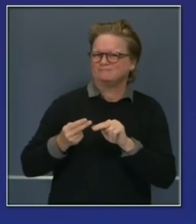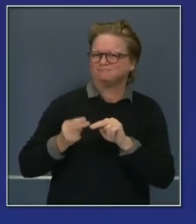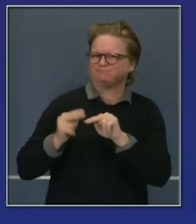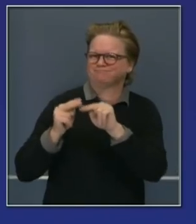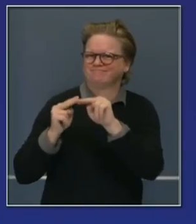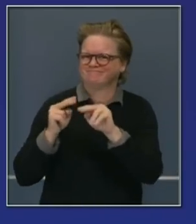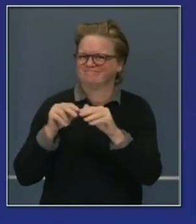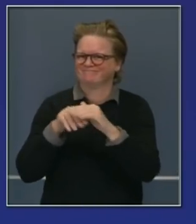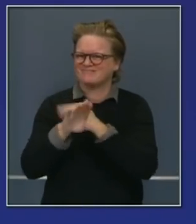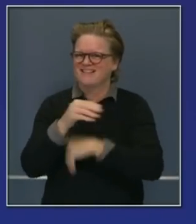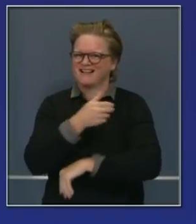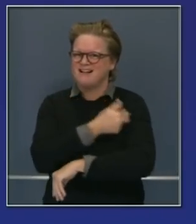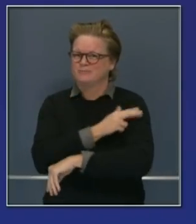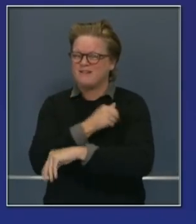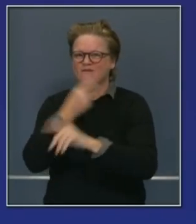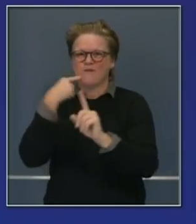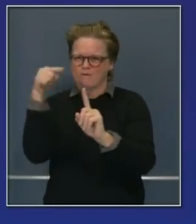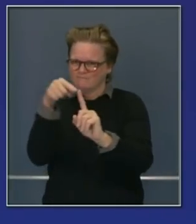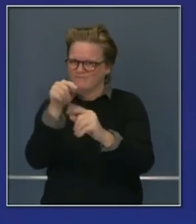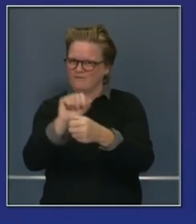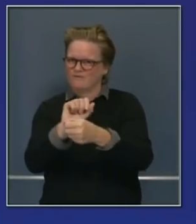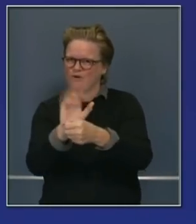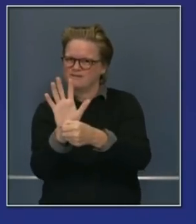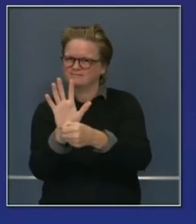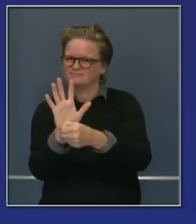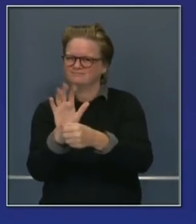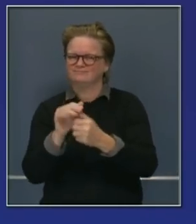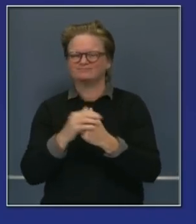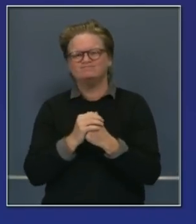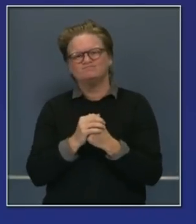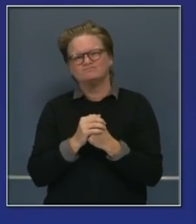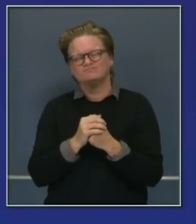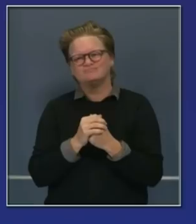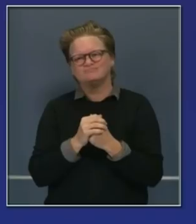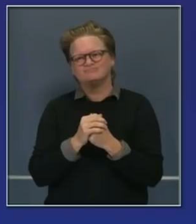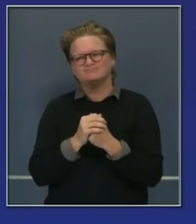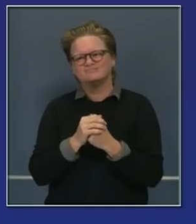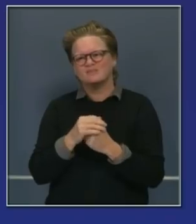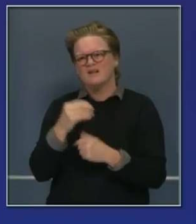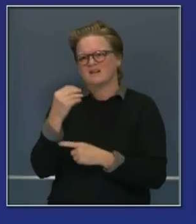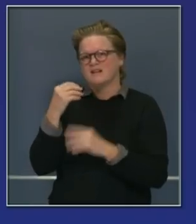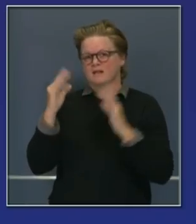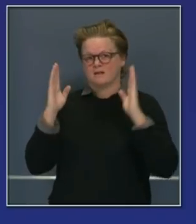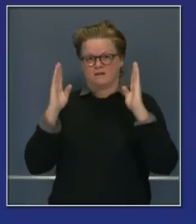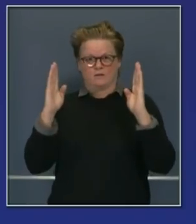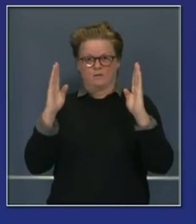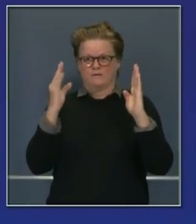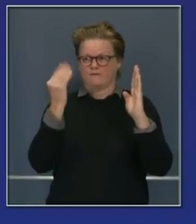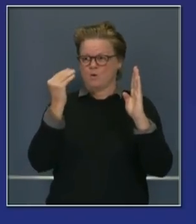HOSPITALIZATIONS. A FEW WEEKS AGO, WE STARTED TO SEE SOME INCREASES IN THE TOTAL